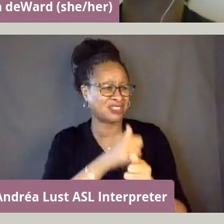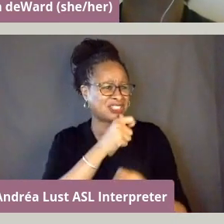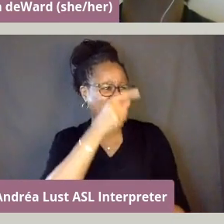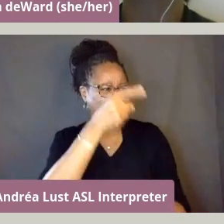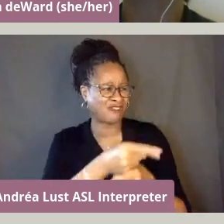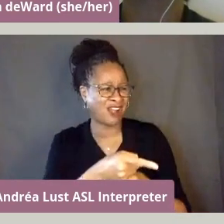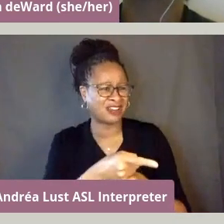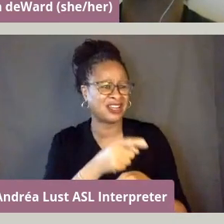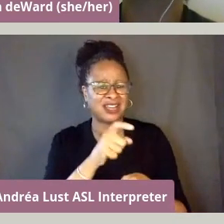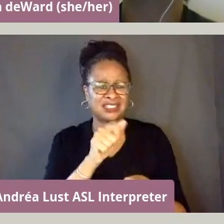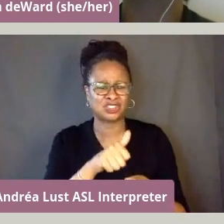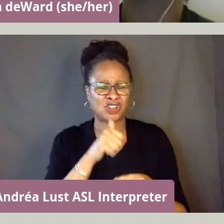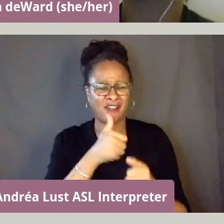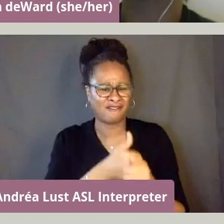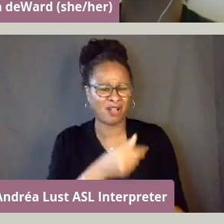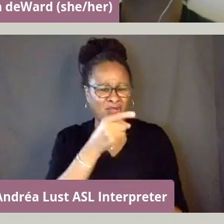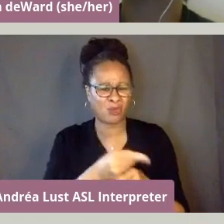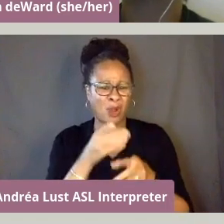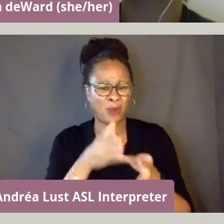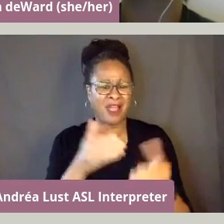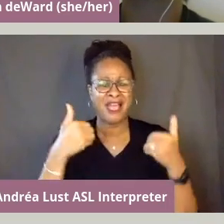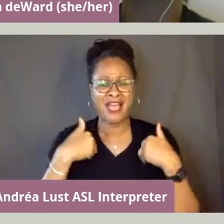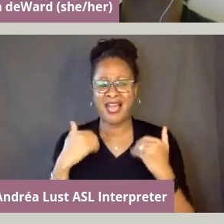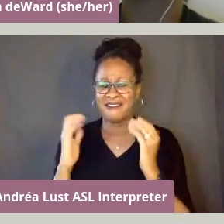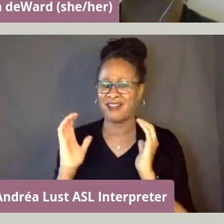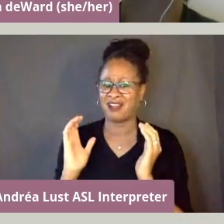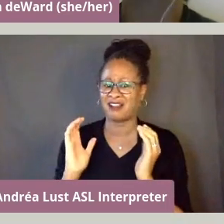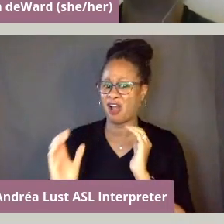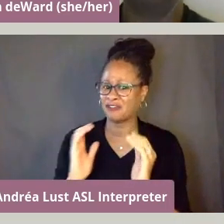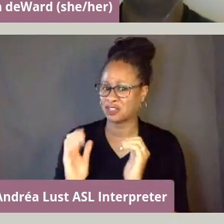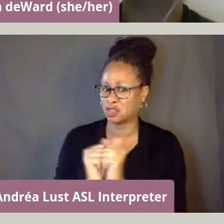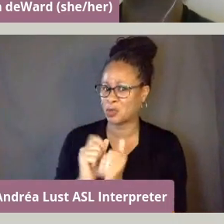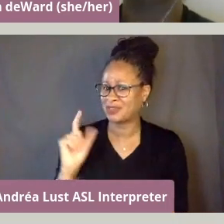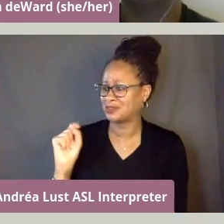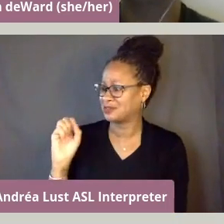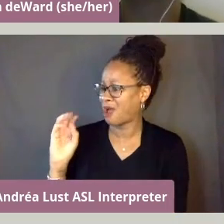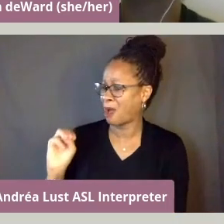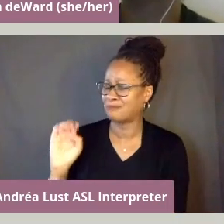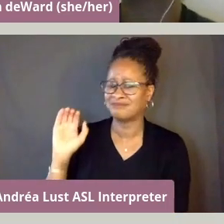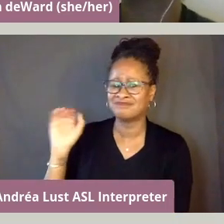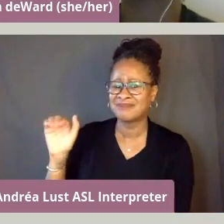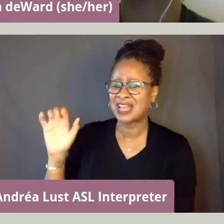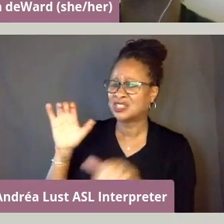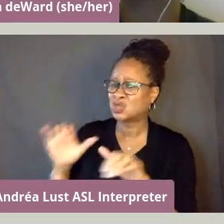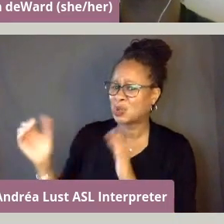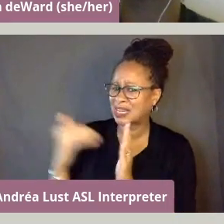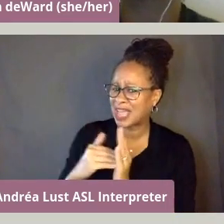be falling and having a conversation with Tom and just being, like, can you do another pass of the sound